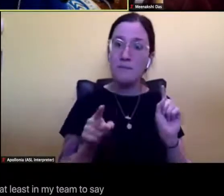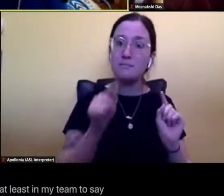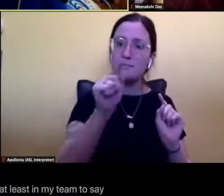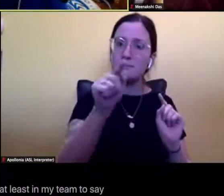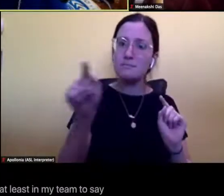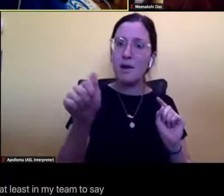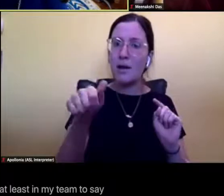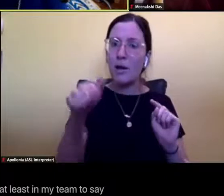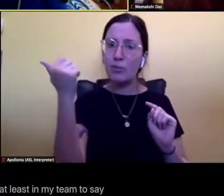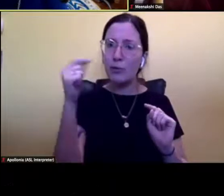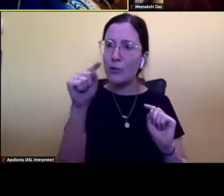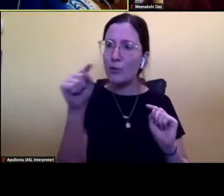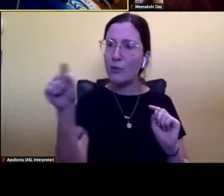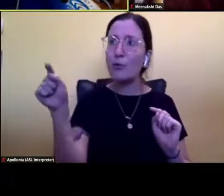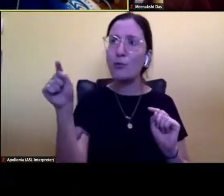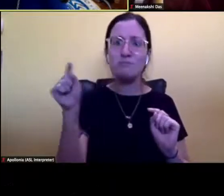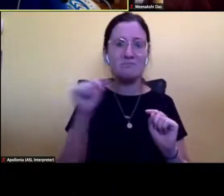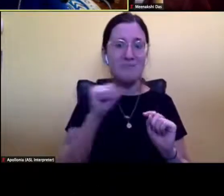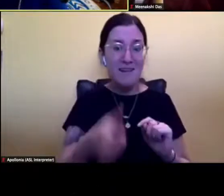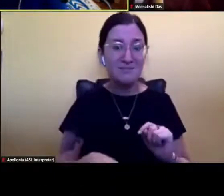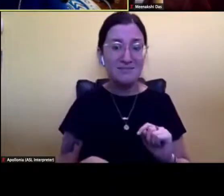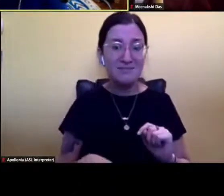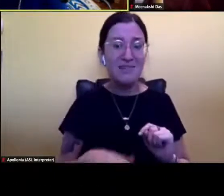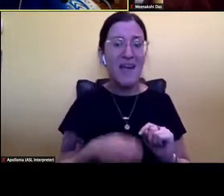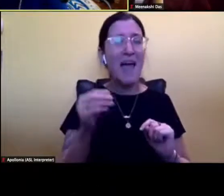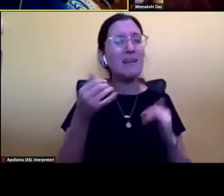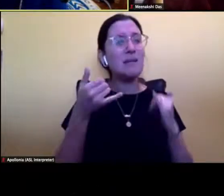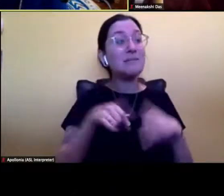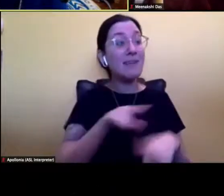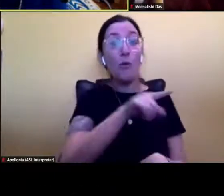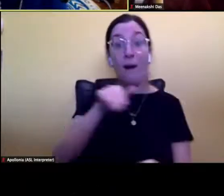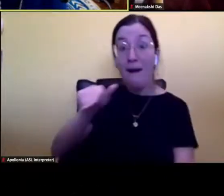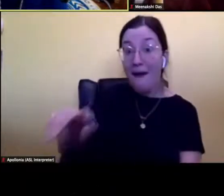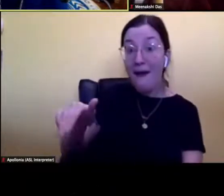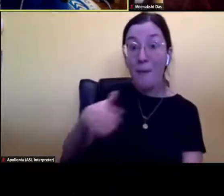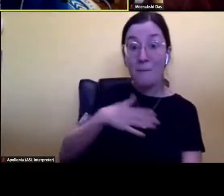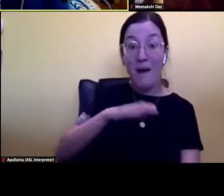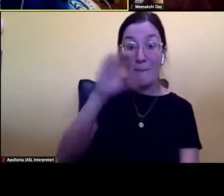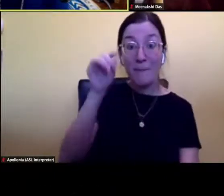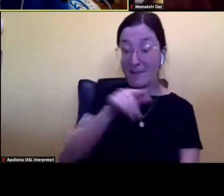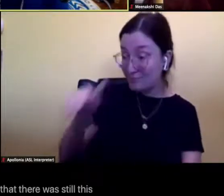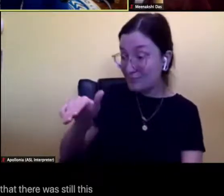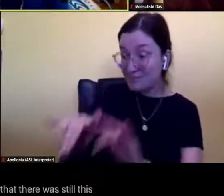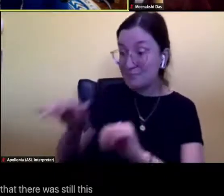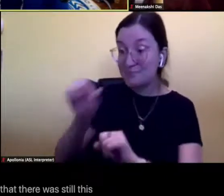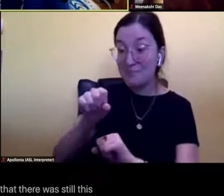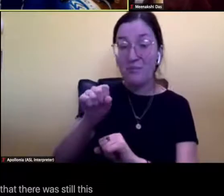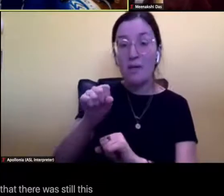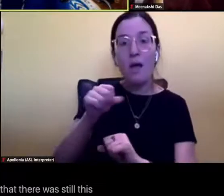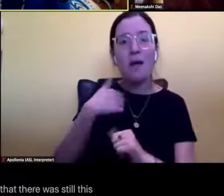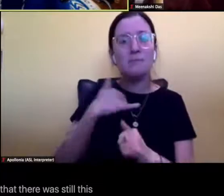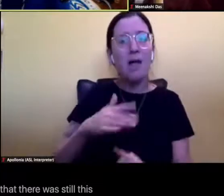still this pressure and some of that from my negative experiences in academia where I would